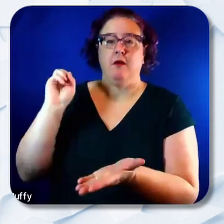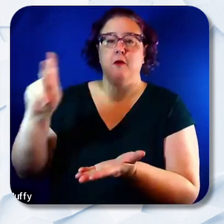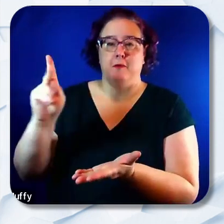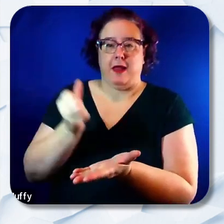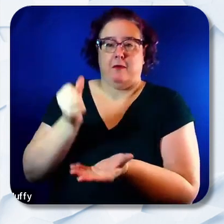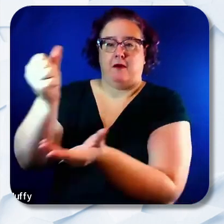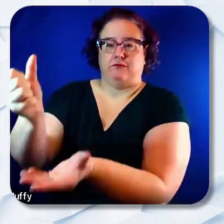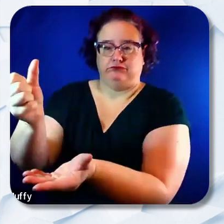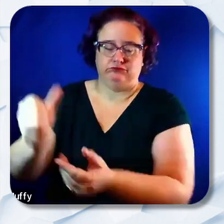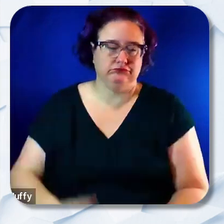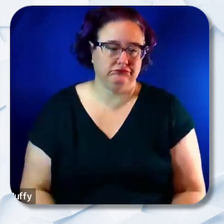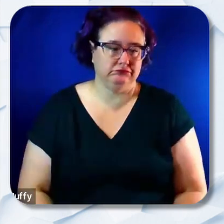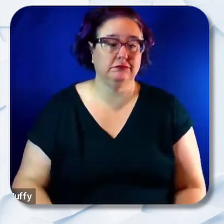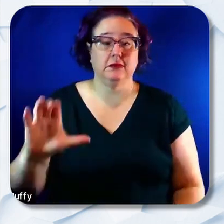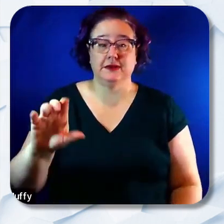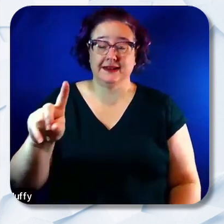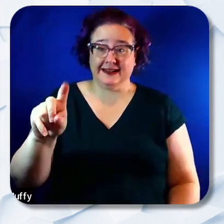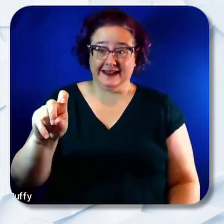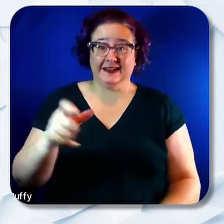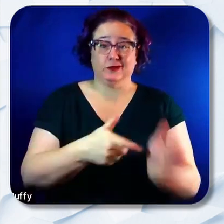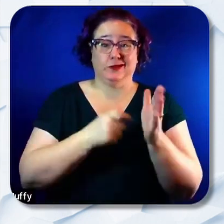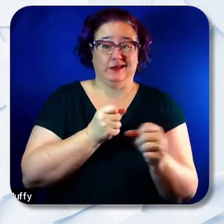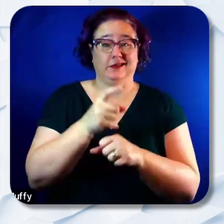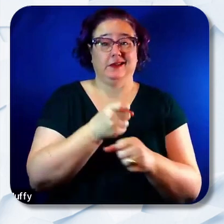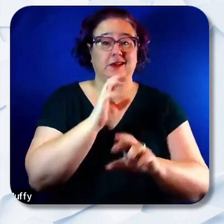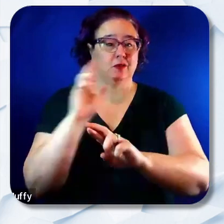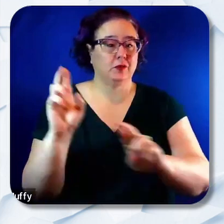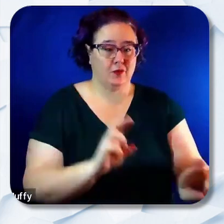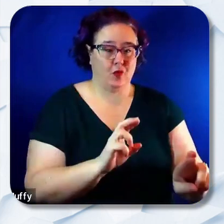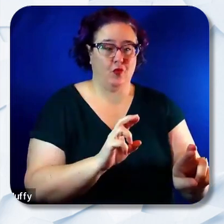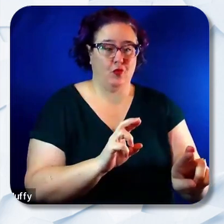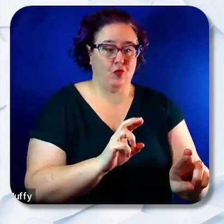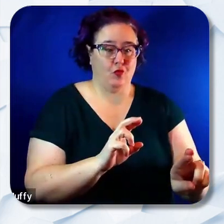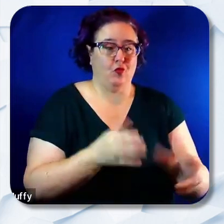The CDE is requiring annual reporting as a response to request for detailed information